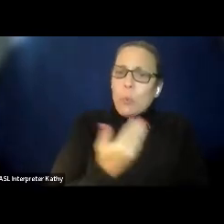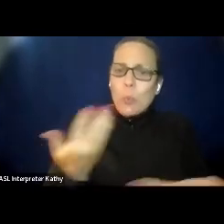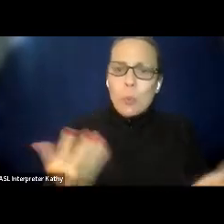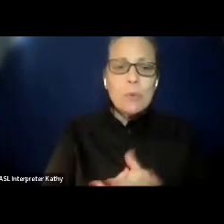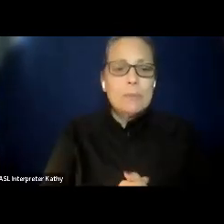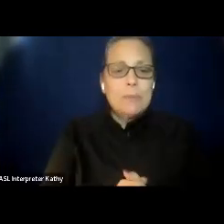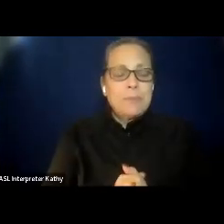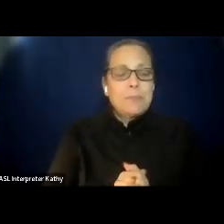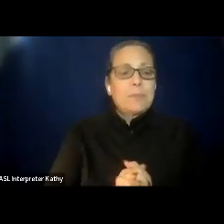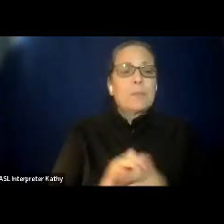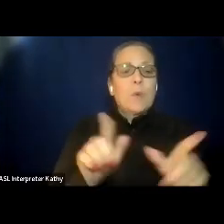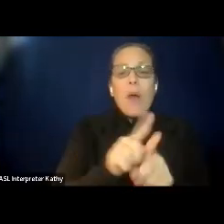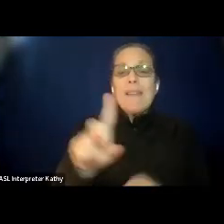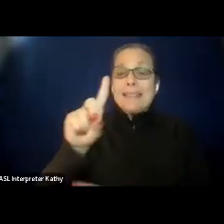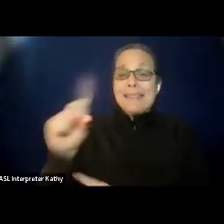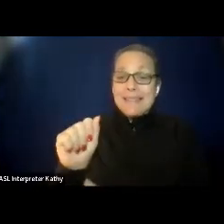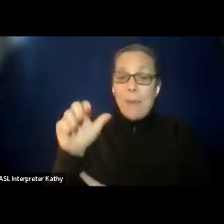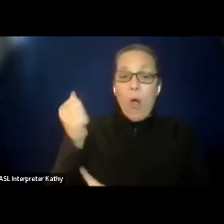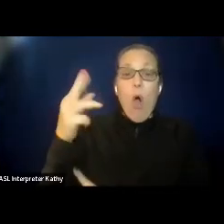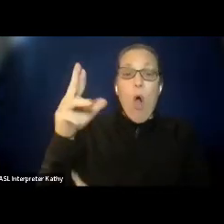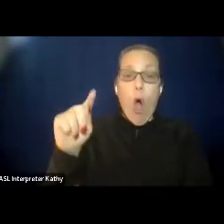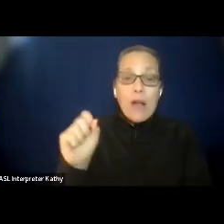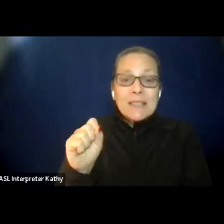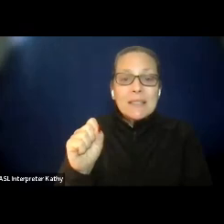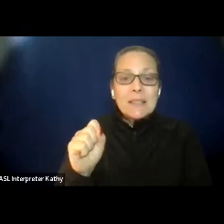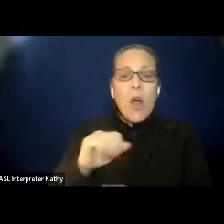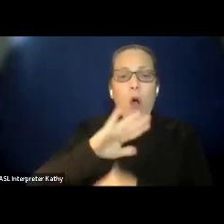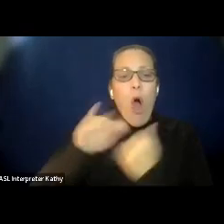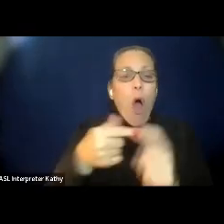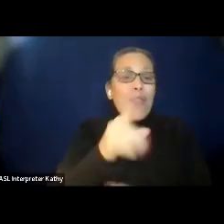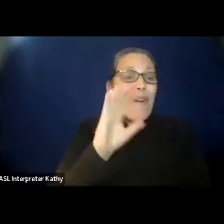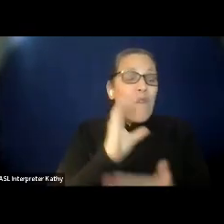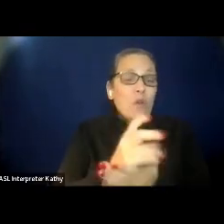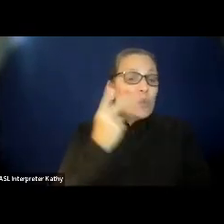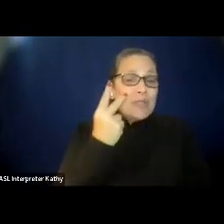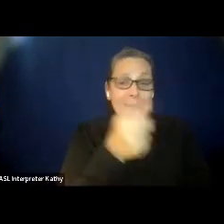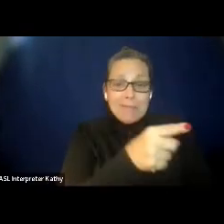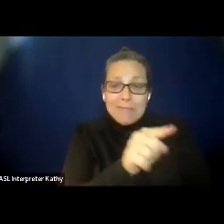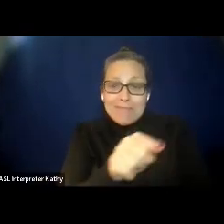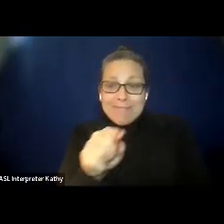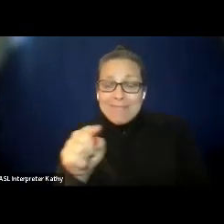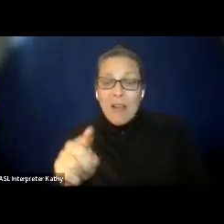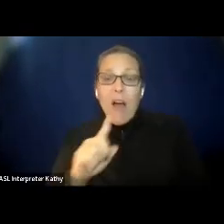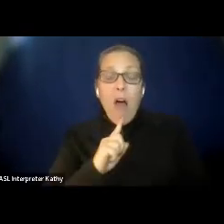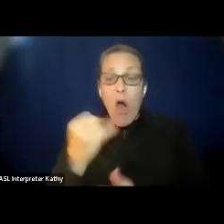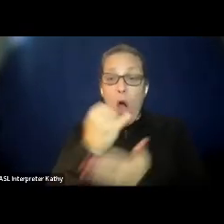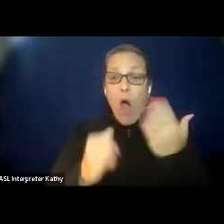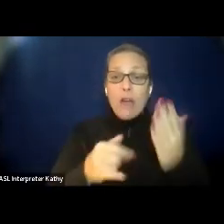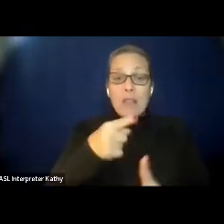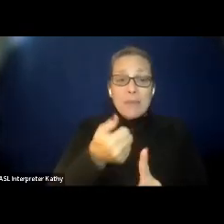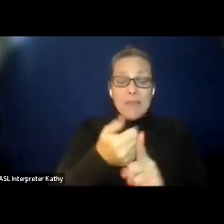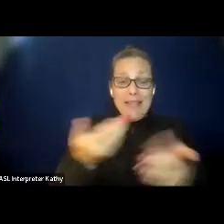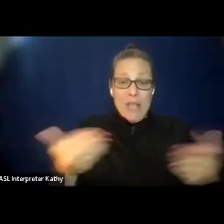typical English language, right? And so